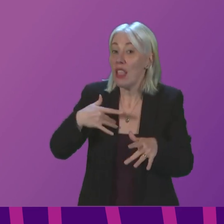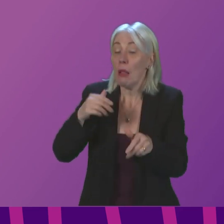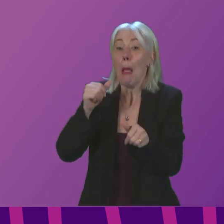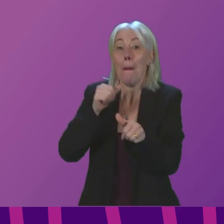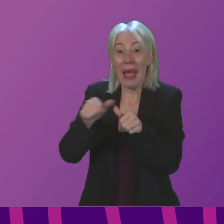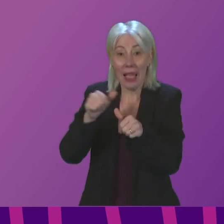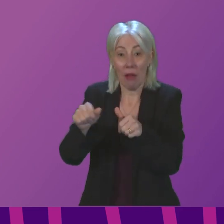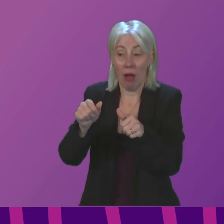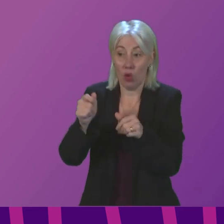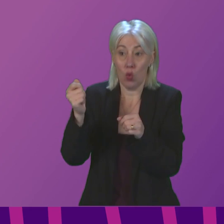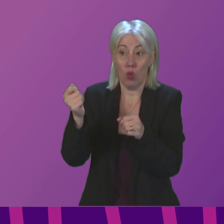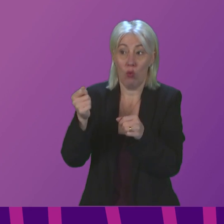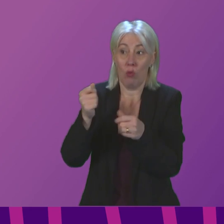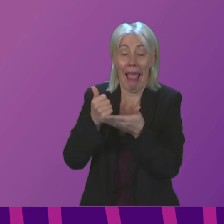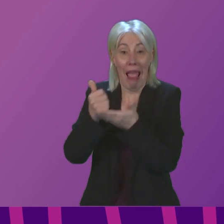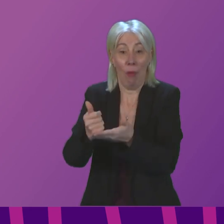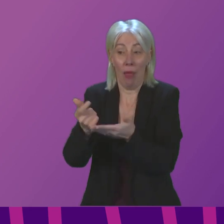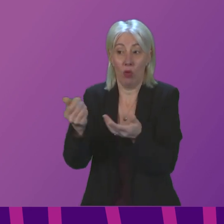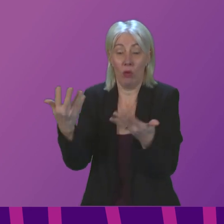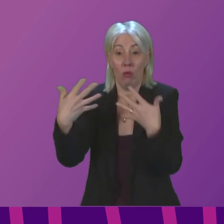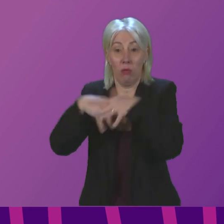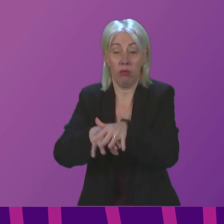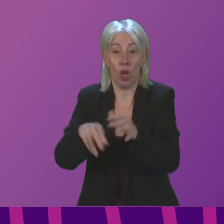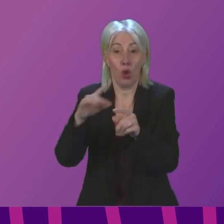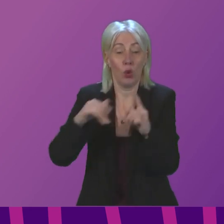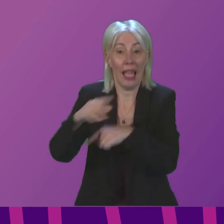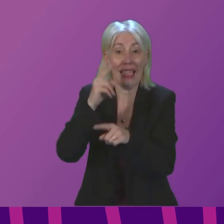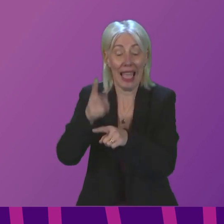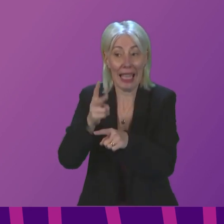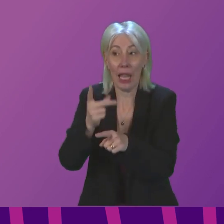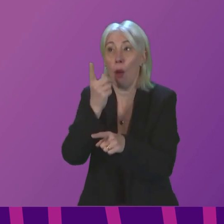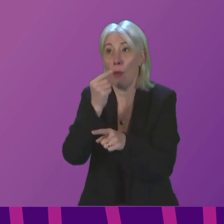reintegration into society and, therefore, help to reduce the risk of reoffending. We